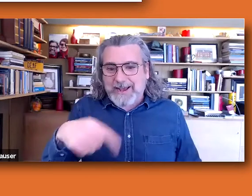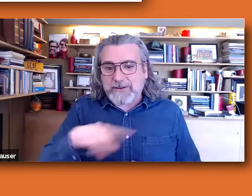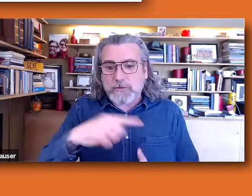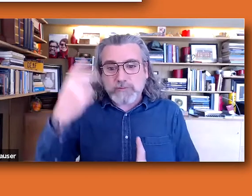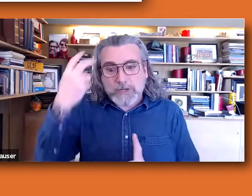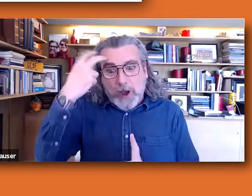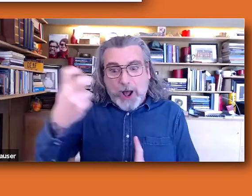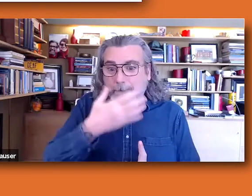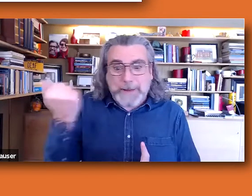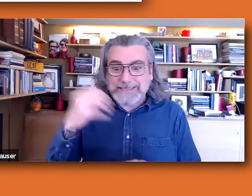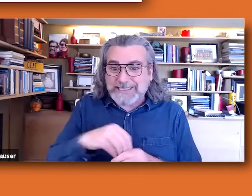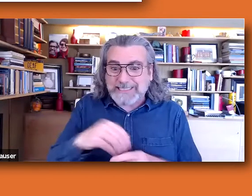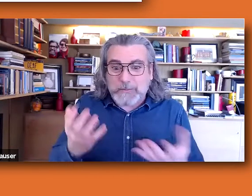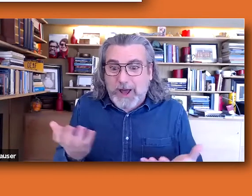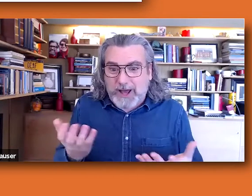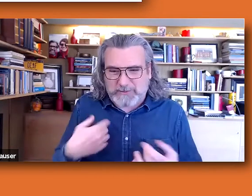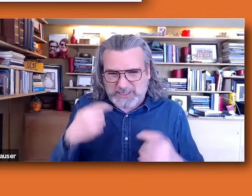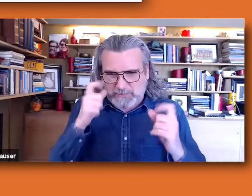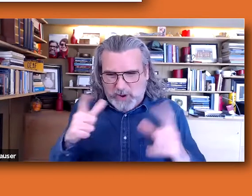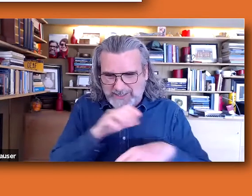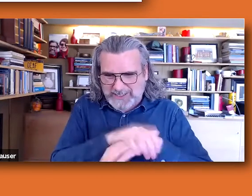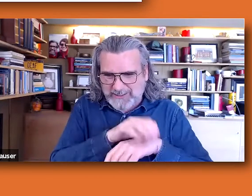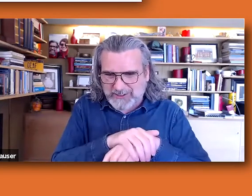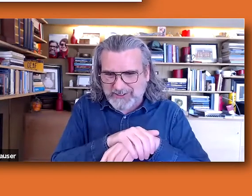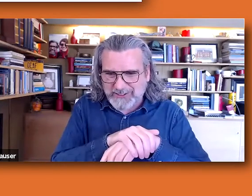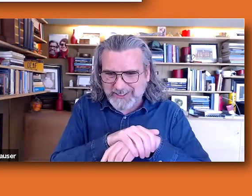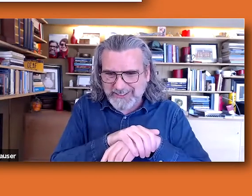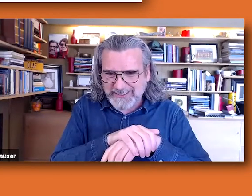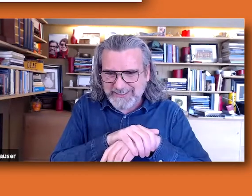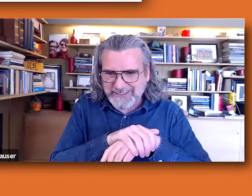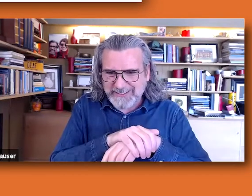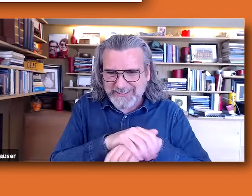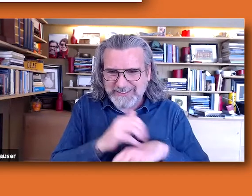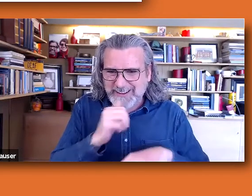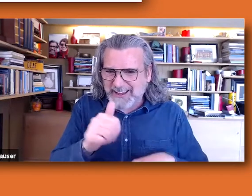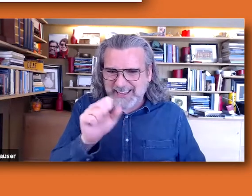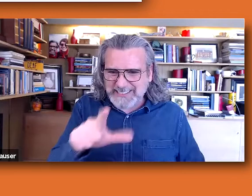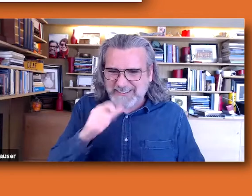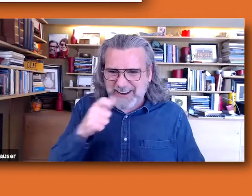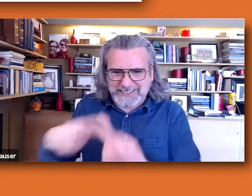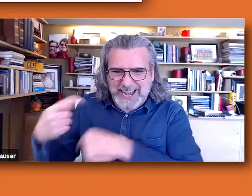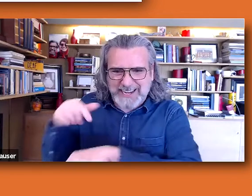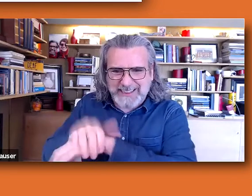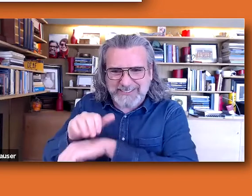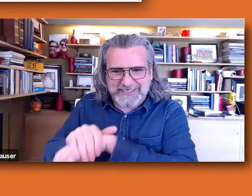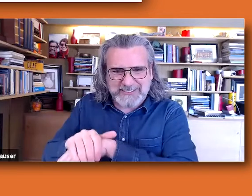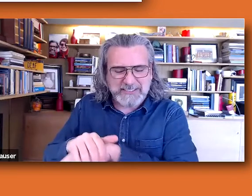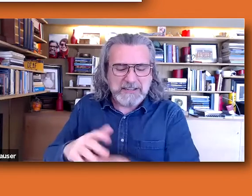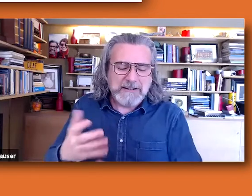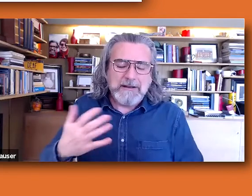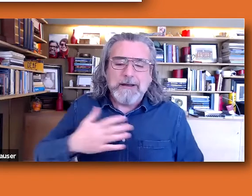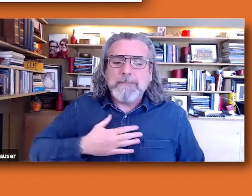and I found that people best retained the English text, surprisingly enough, not when it was delivered in ASL